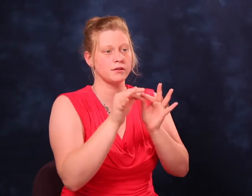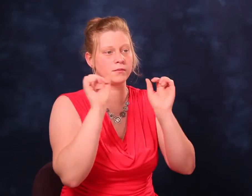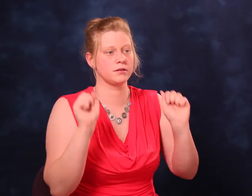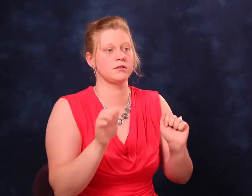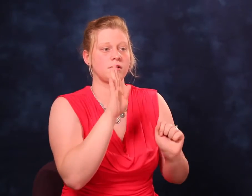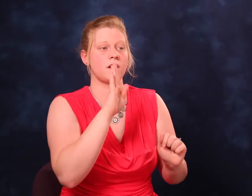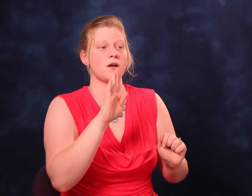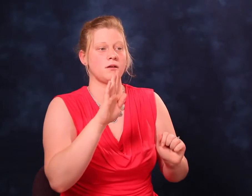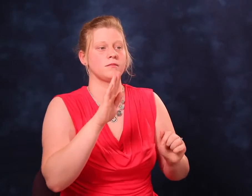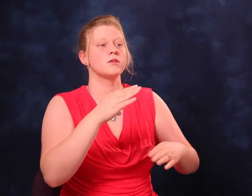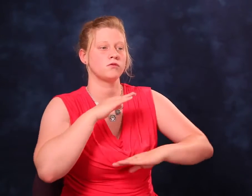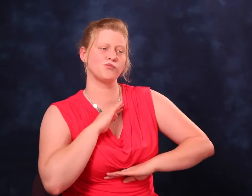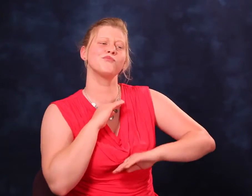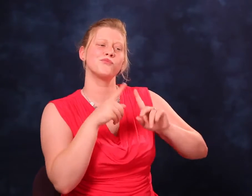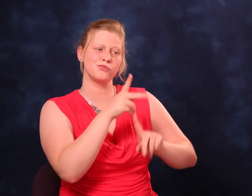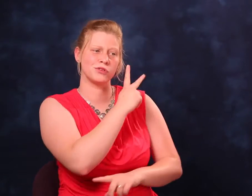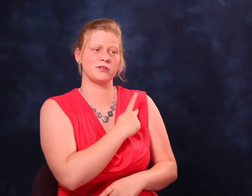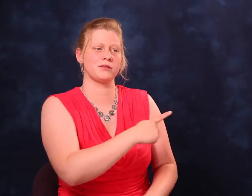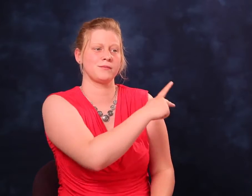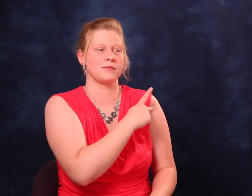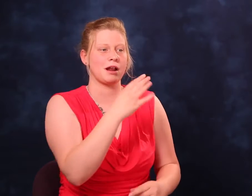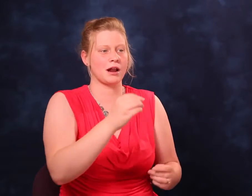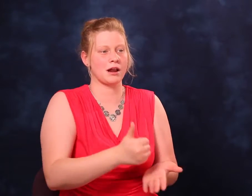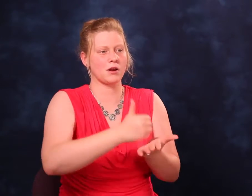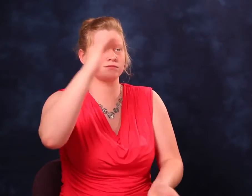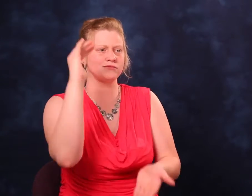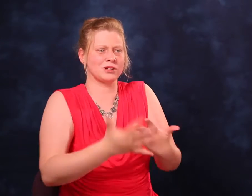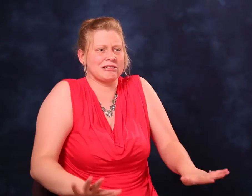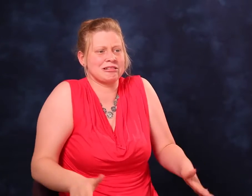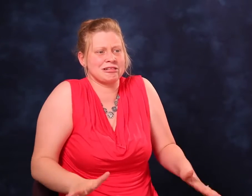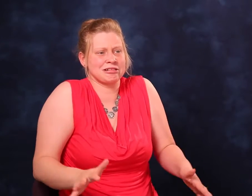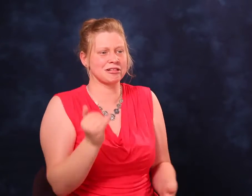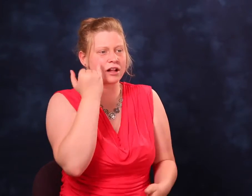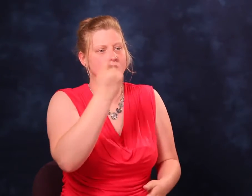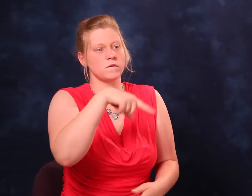interpreter can be reassuring to patients and help reduce anxiety